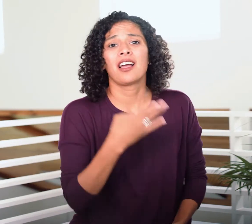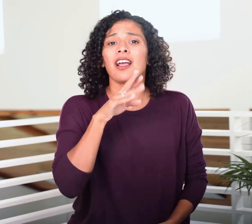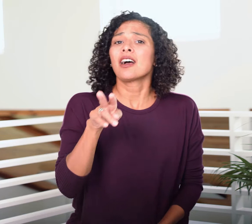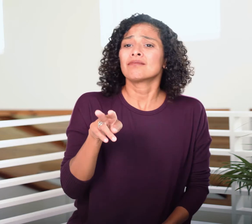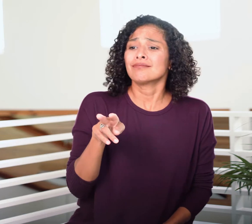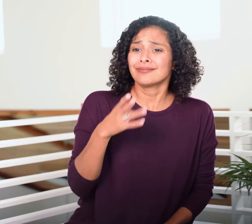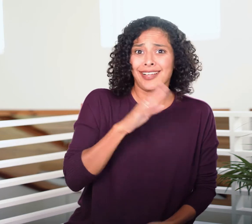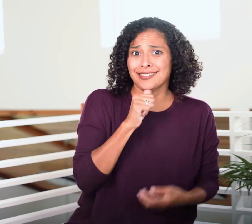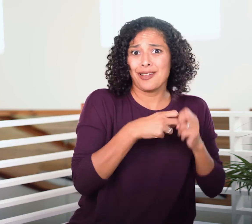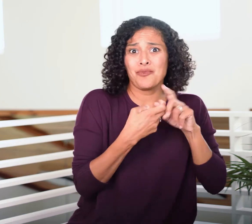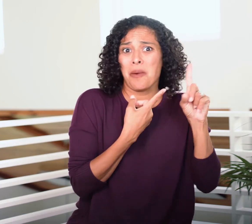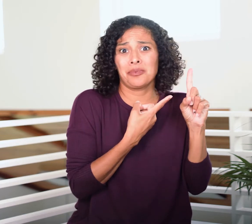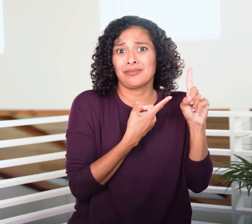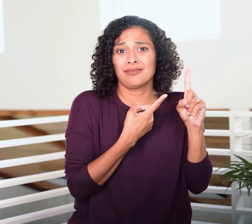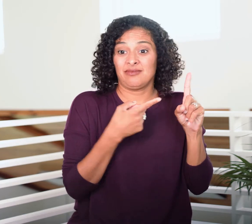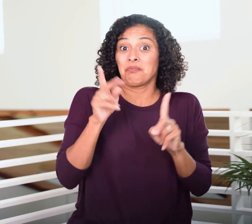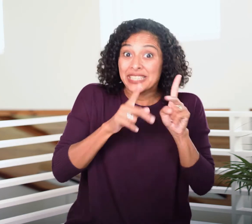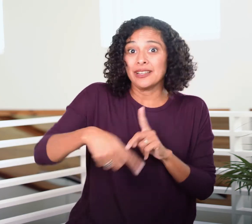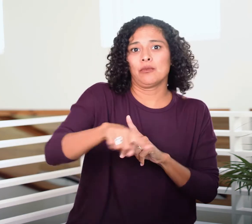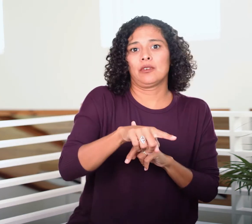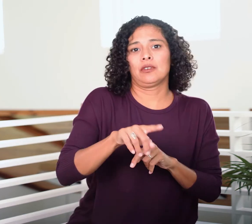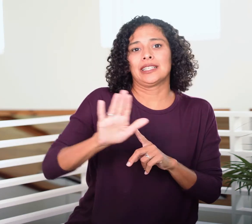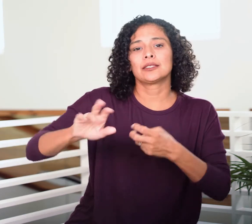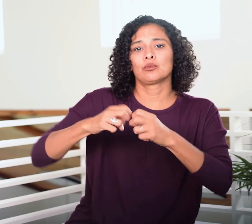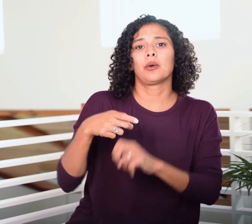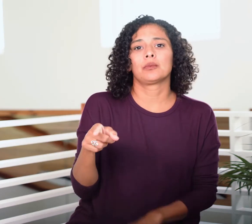But God isn’t his problem; the people are his problem.